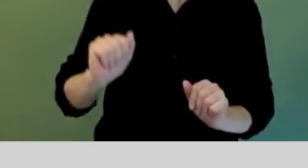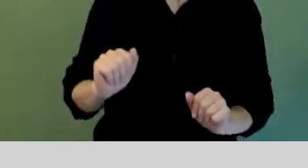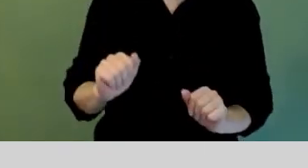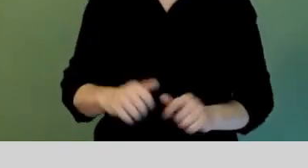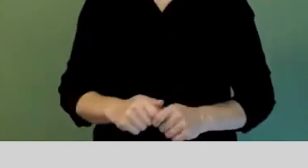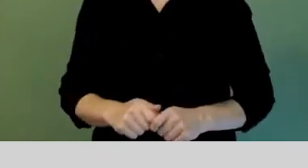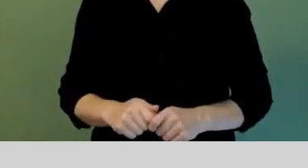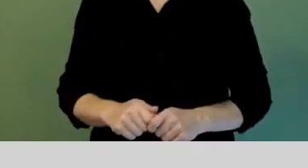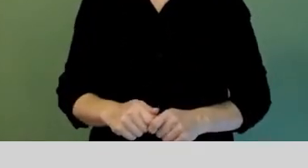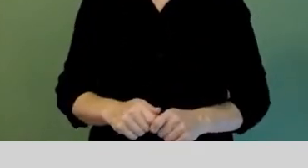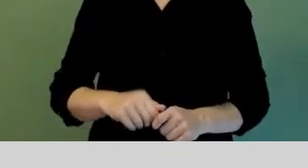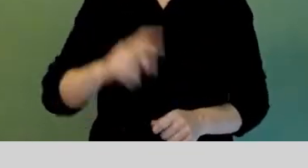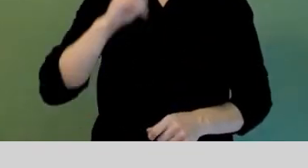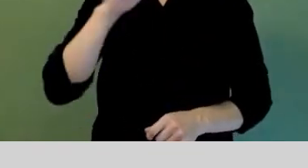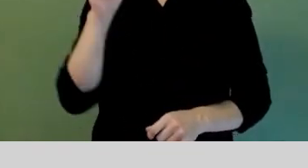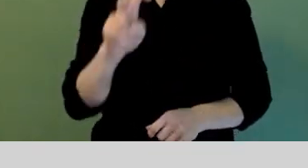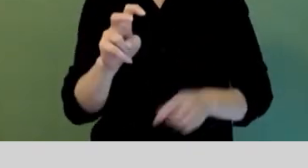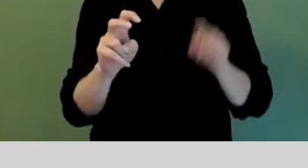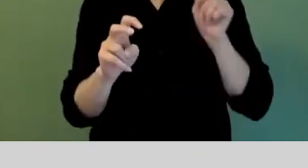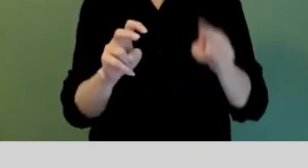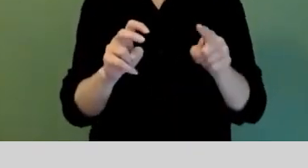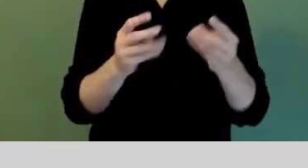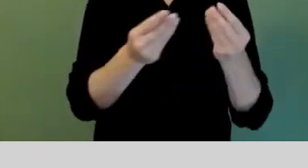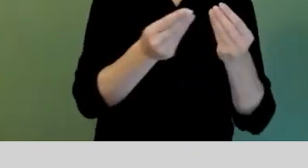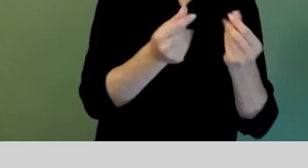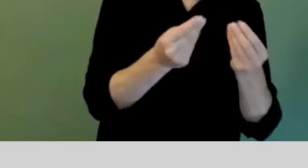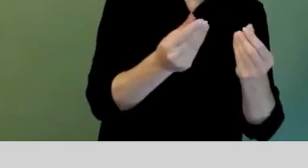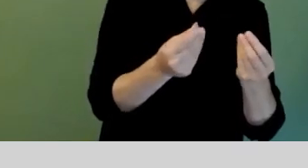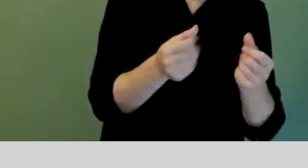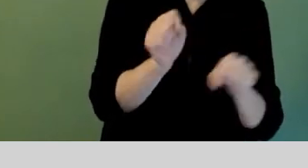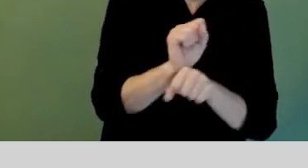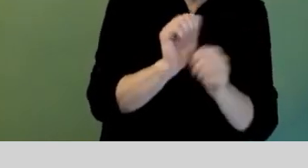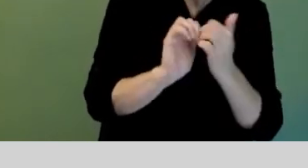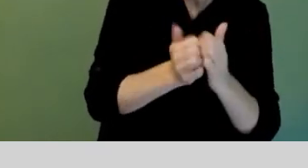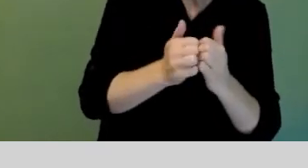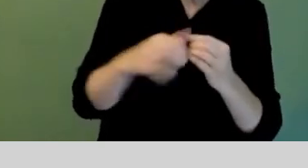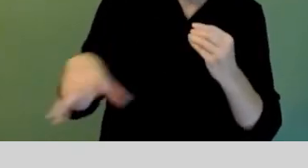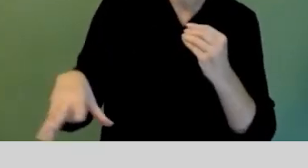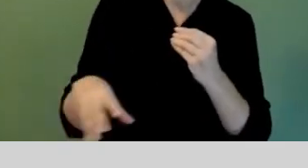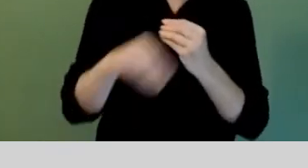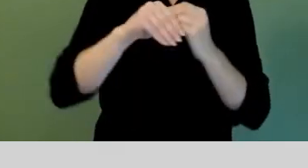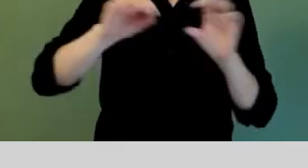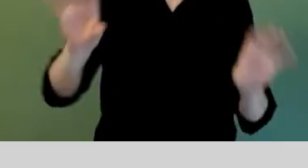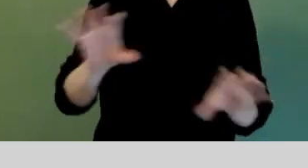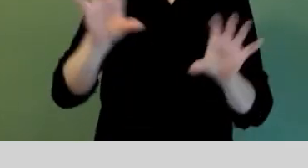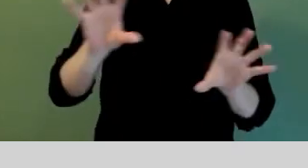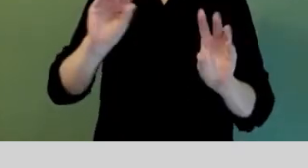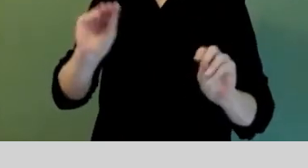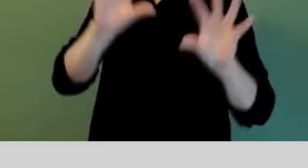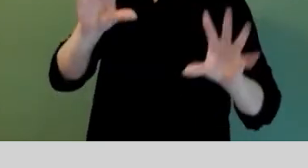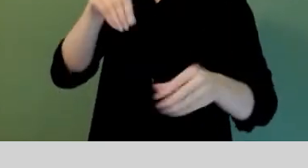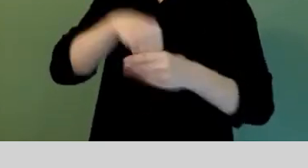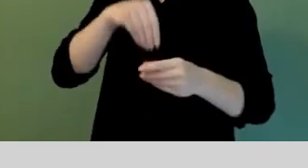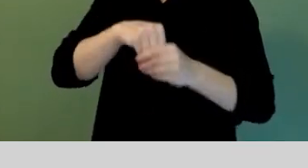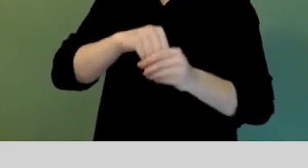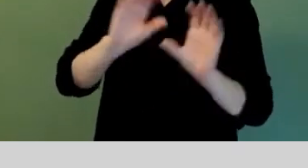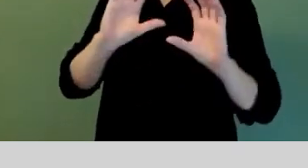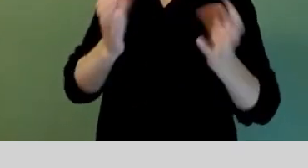In Python's case property works by adding some magic inside the internals of classes by intercepting and attribute lookup.